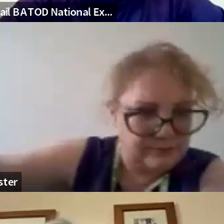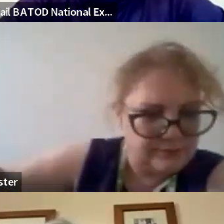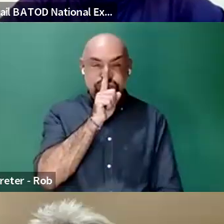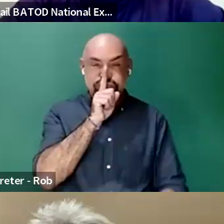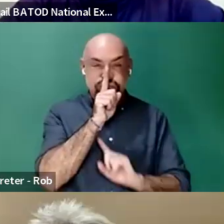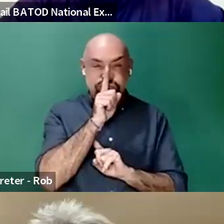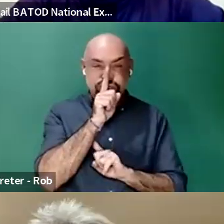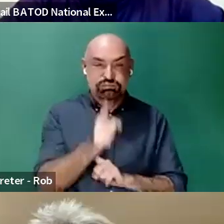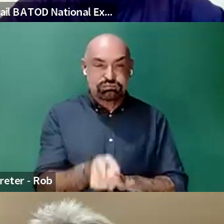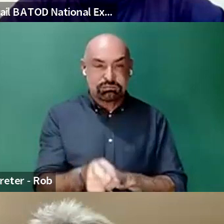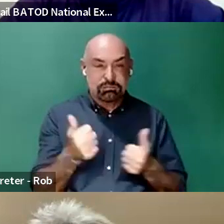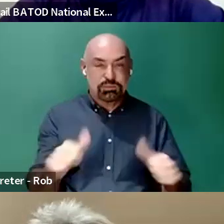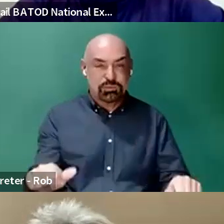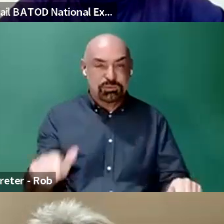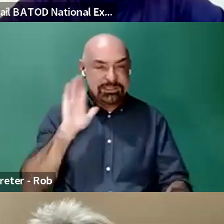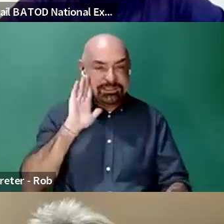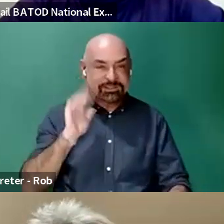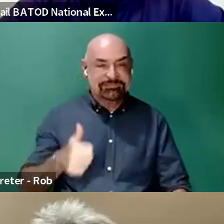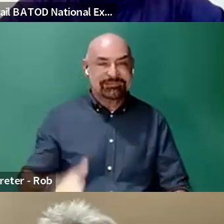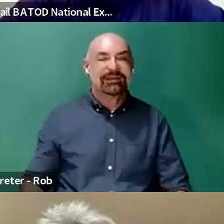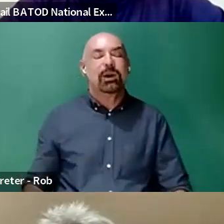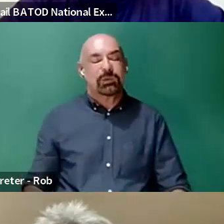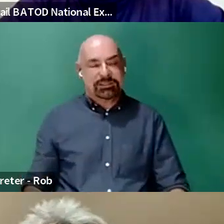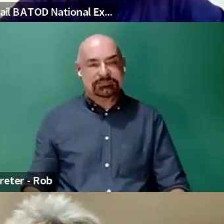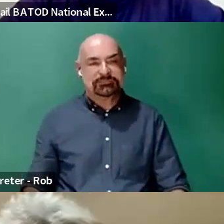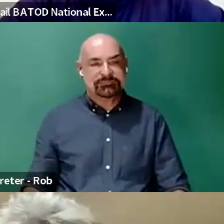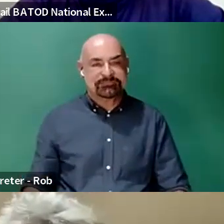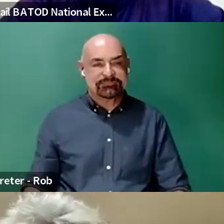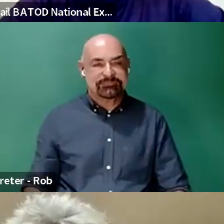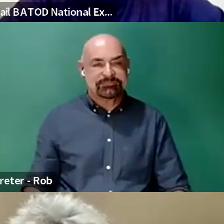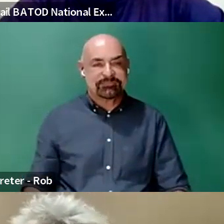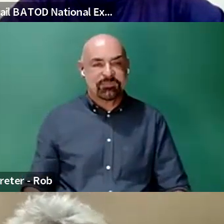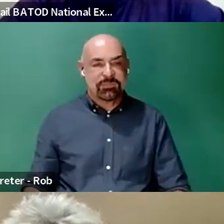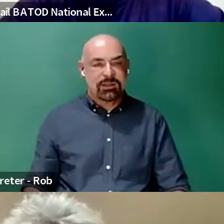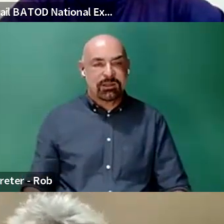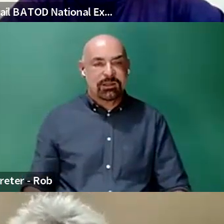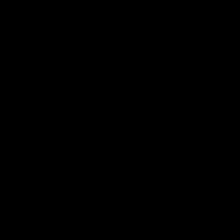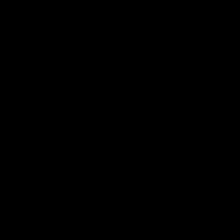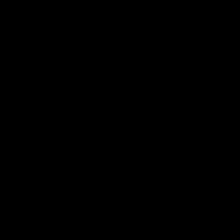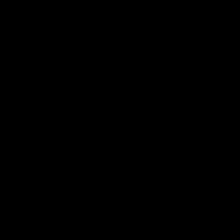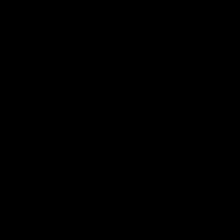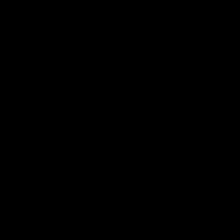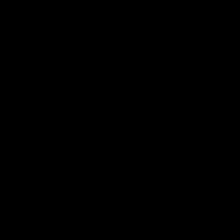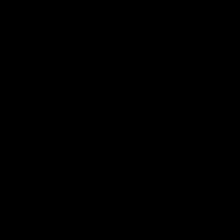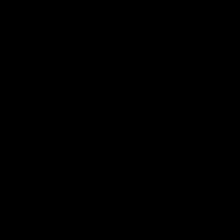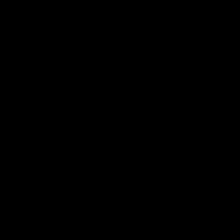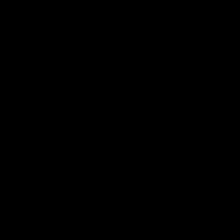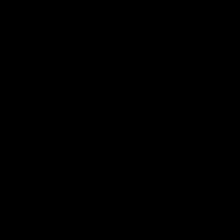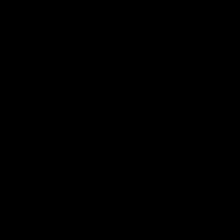I think now we can hear you. Okay. And I'll press Share.